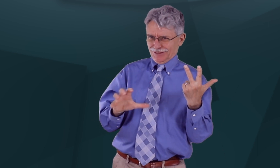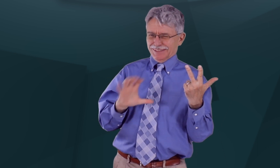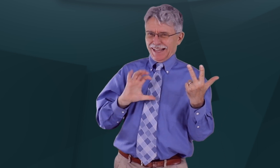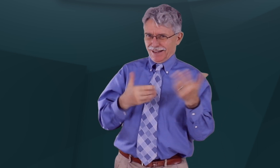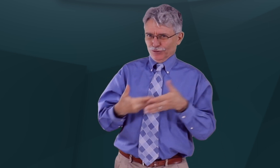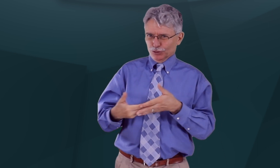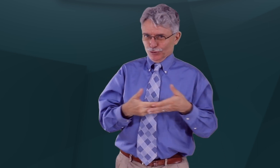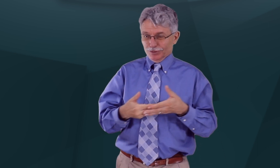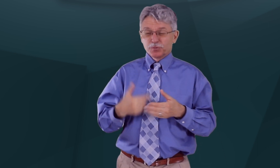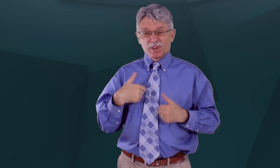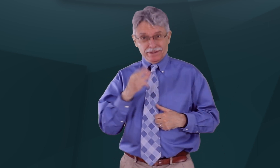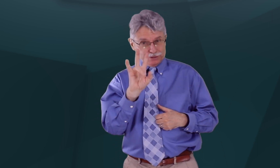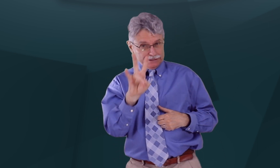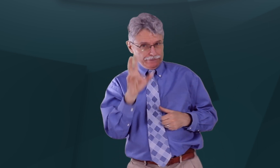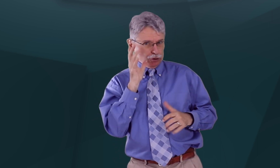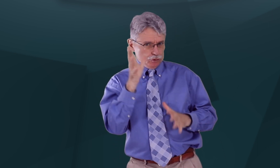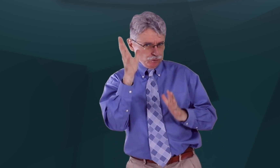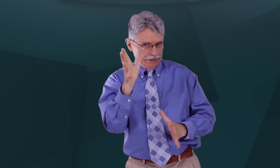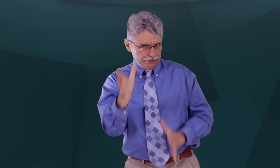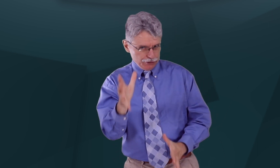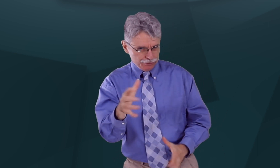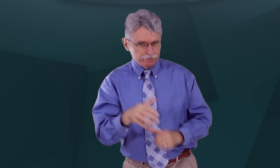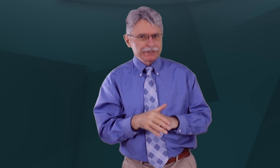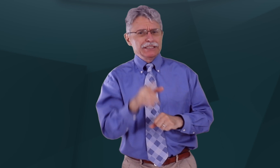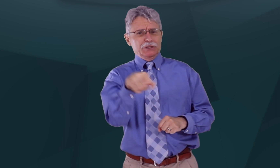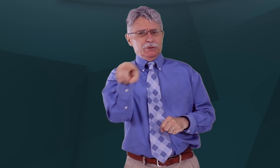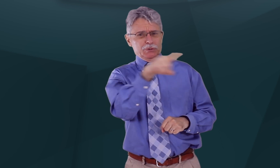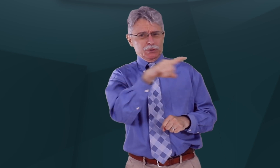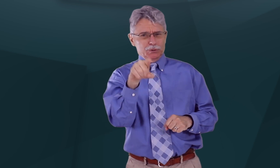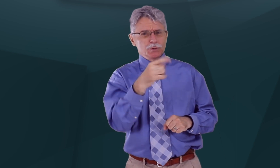Three of them already have children. We have seven grandchildren.